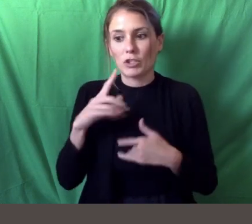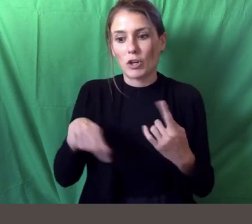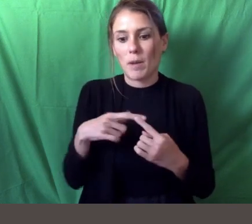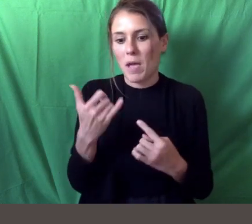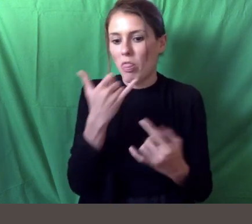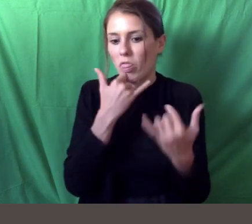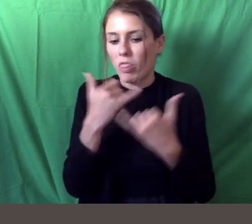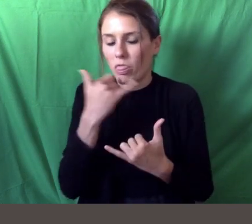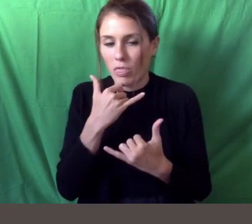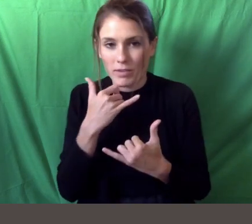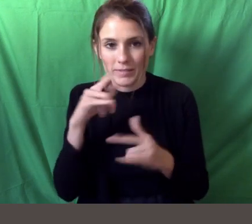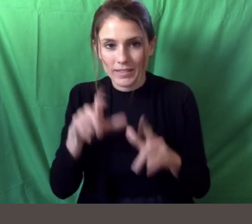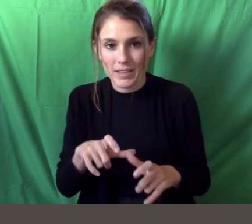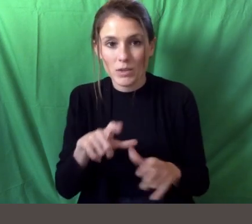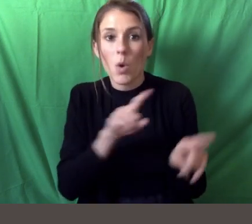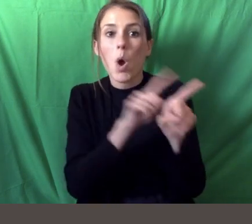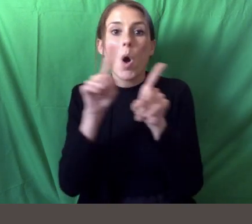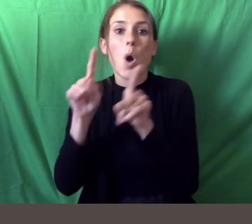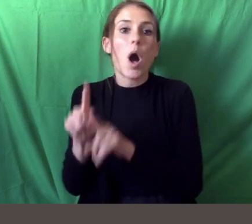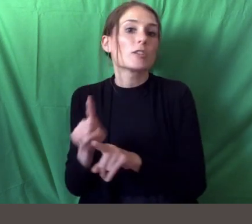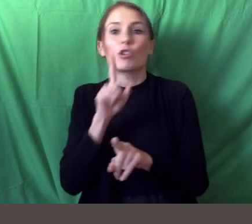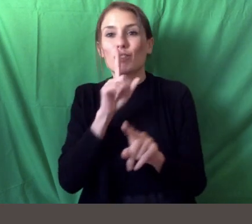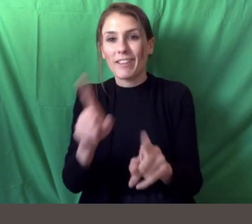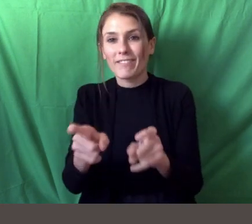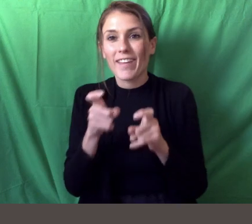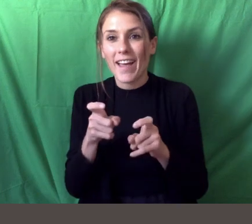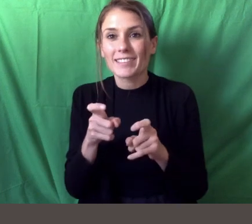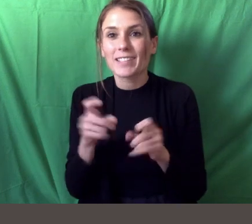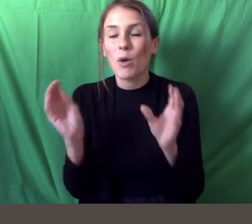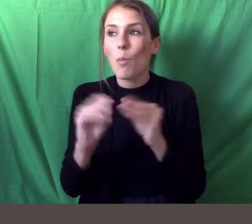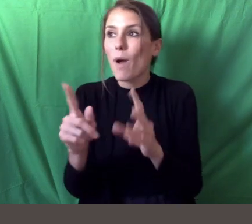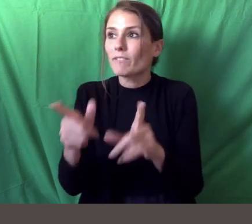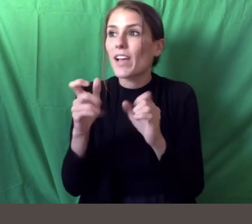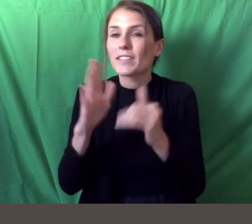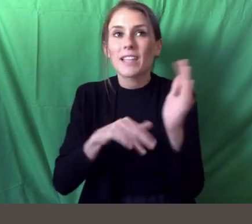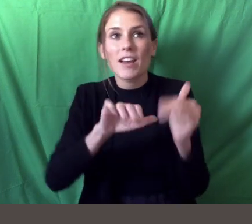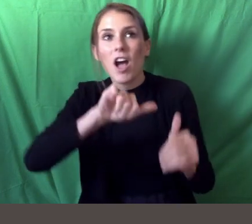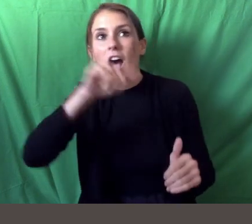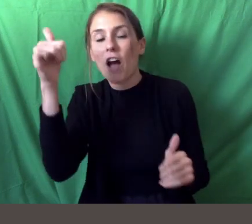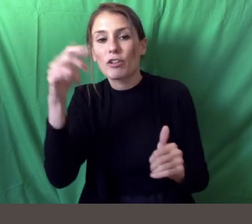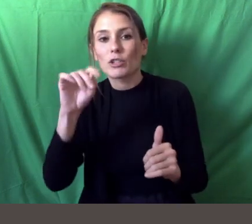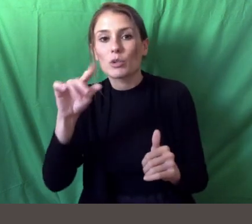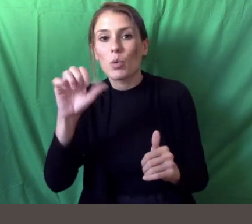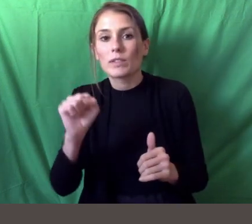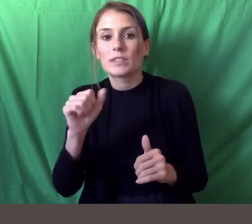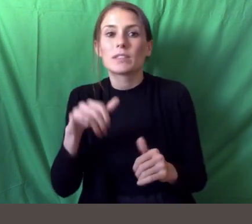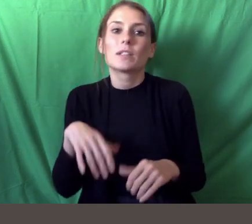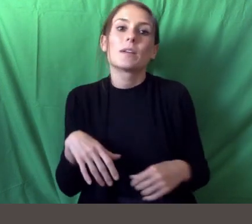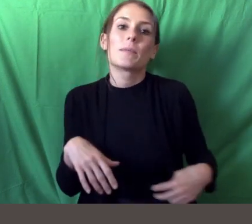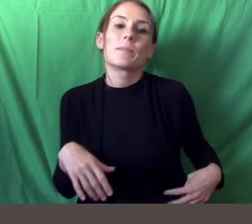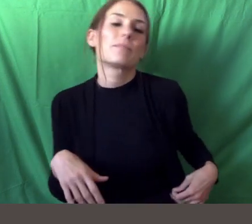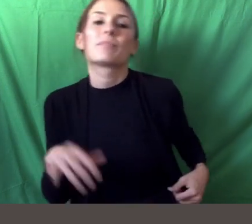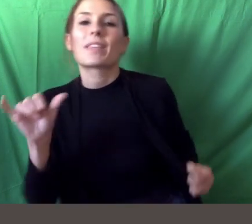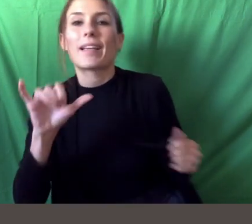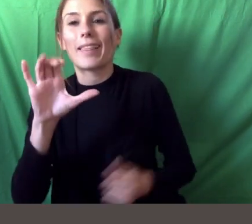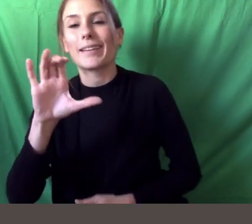It also runs super fast, much faster than other browser automation tools like Selenium and Cypress.